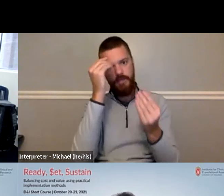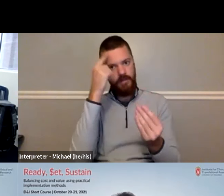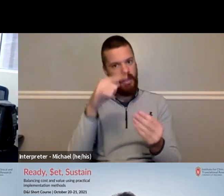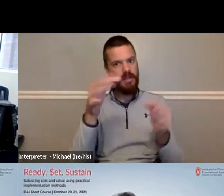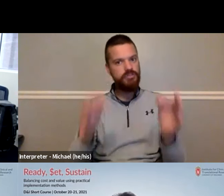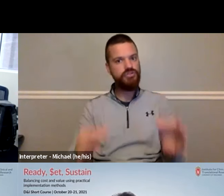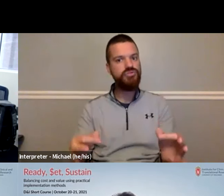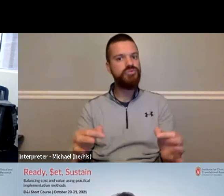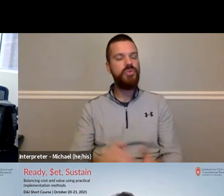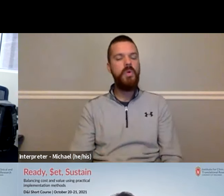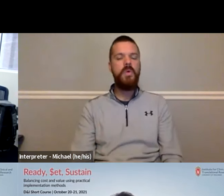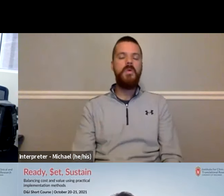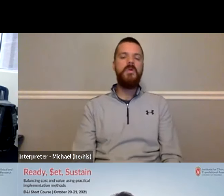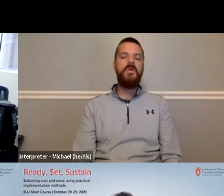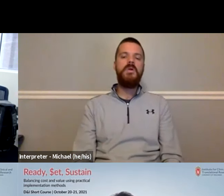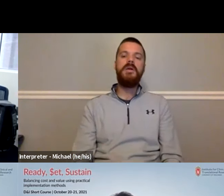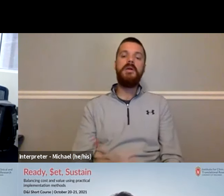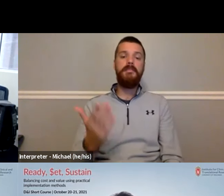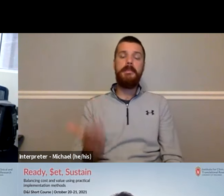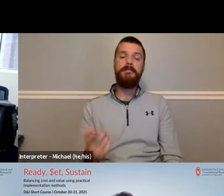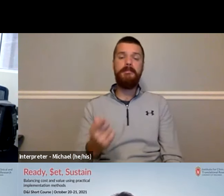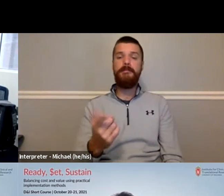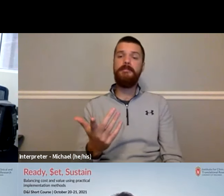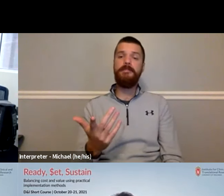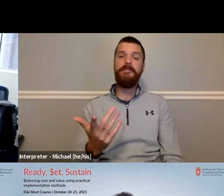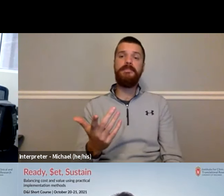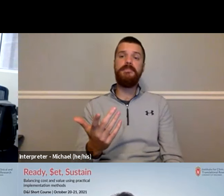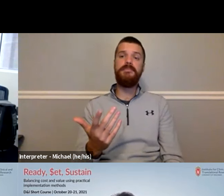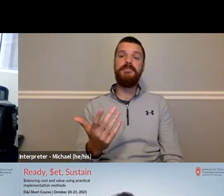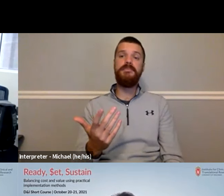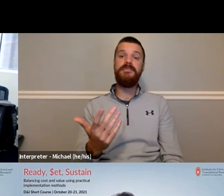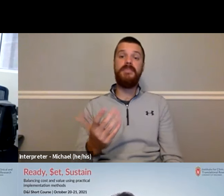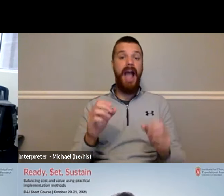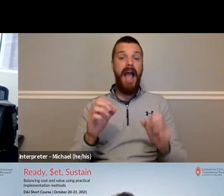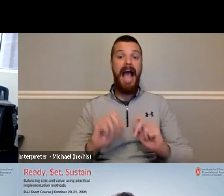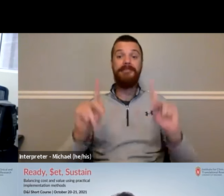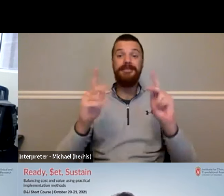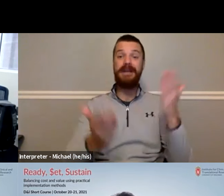Greg Aarons (he/his): yeah it's an opportunity, maybe for implementation strategies, but it also has to do with.